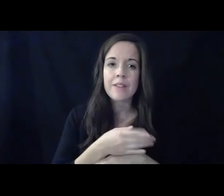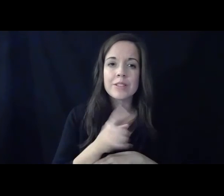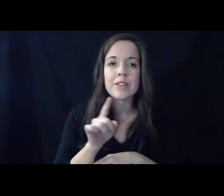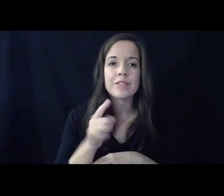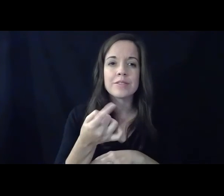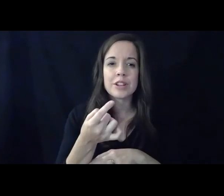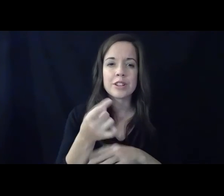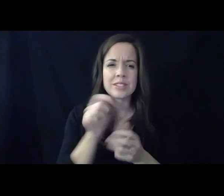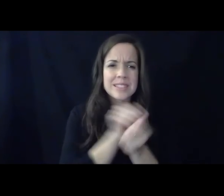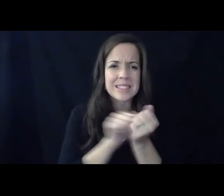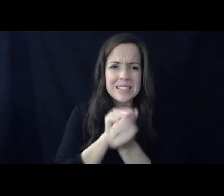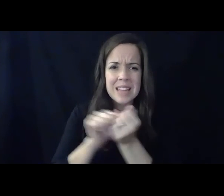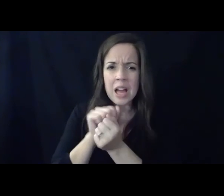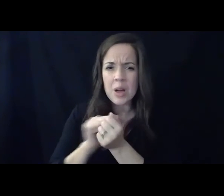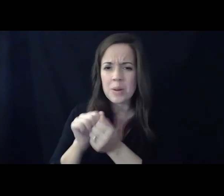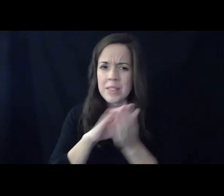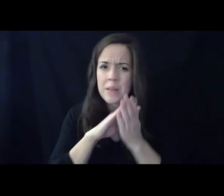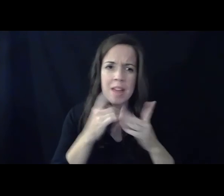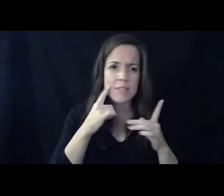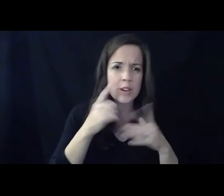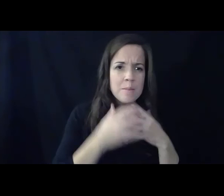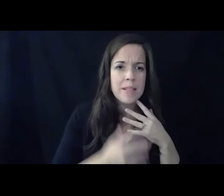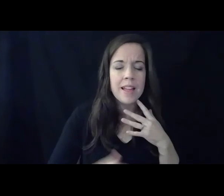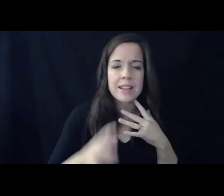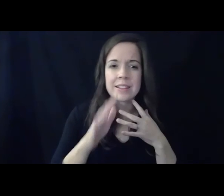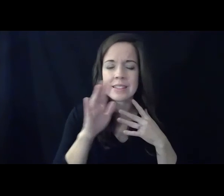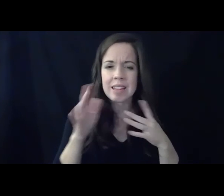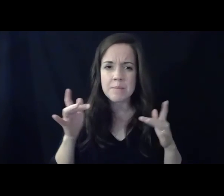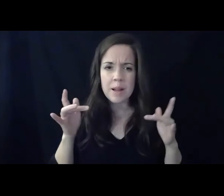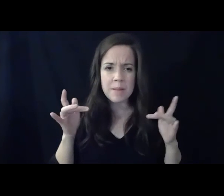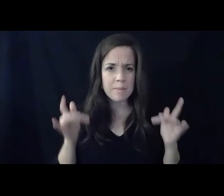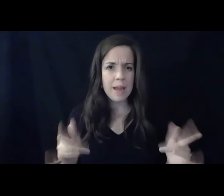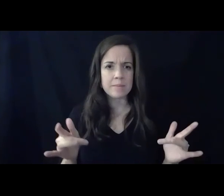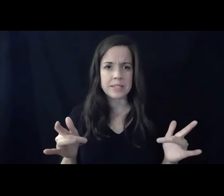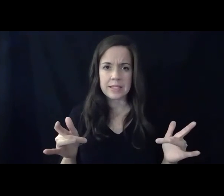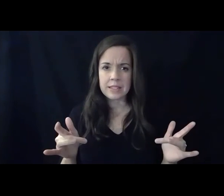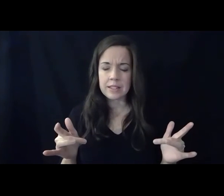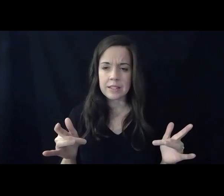for your blazoned blot, and came up empty. Perhaps I was born without